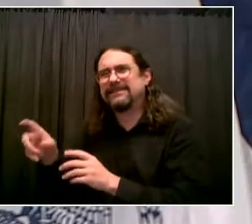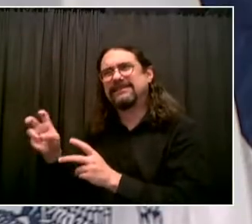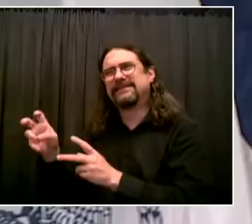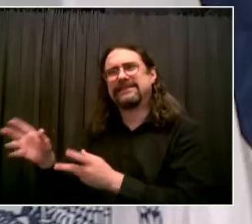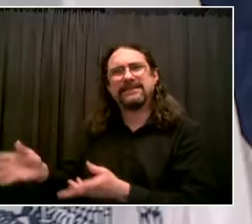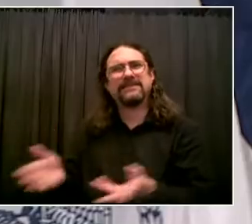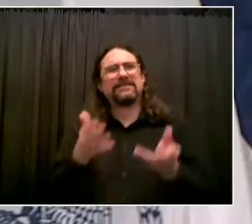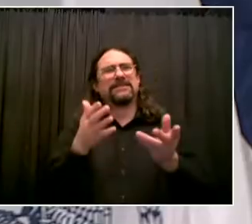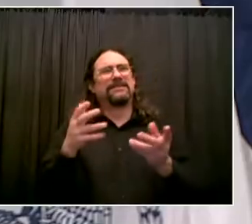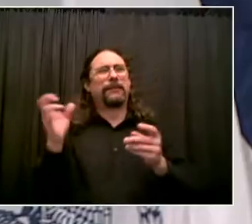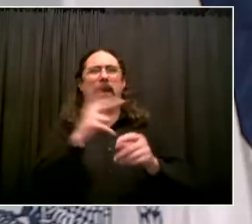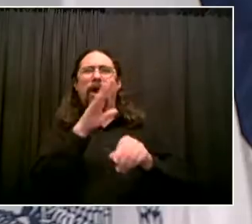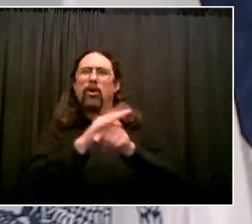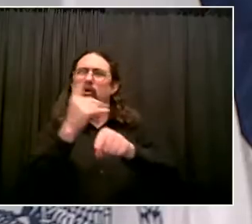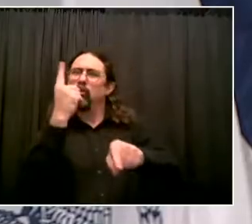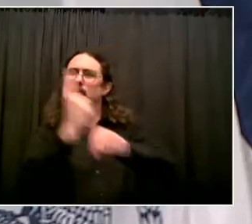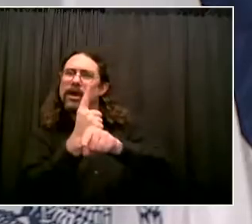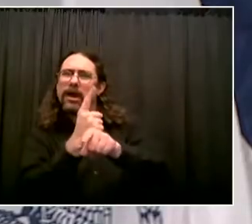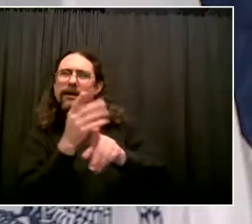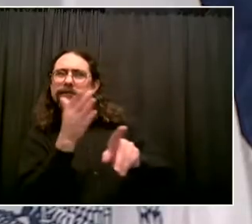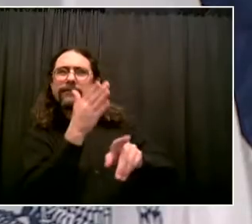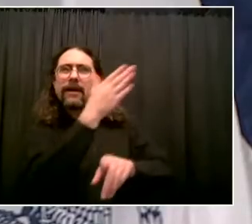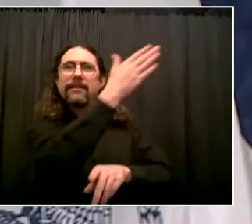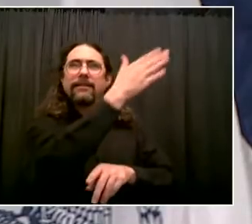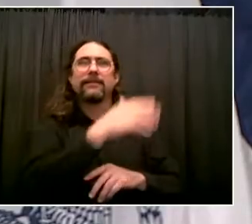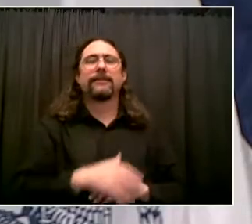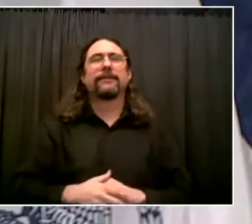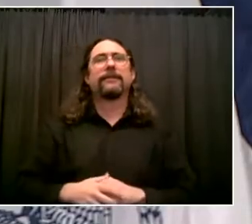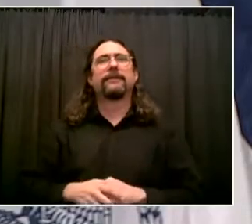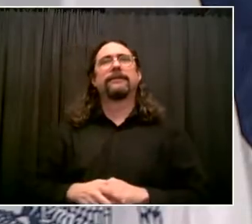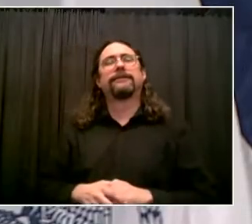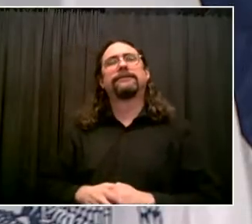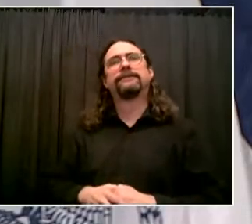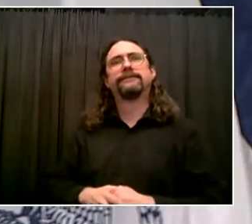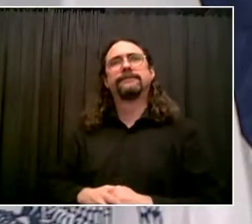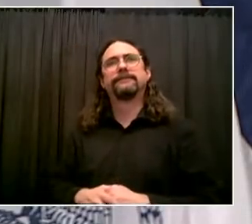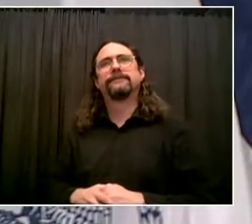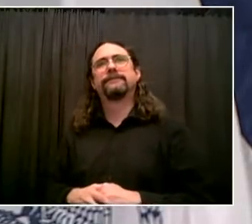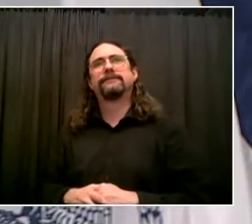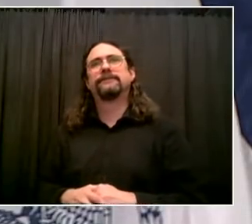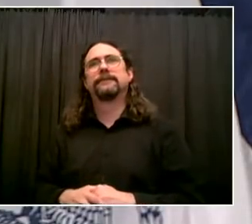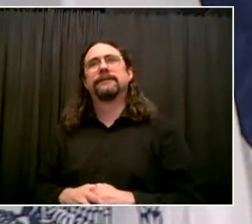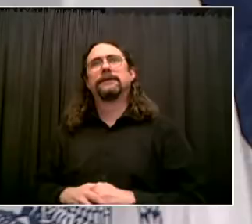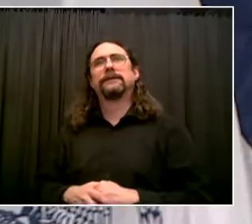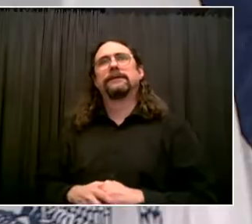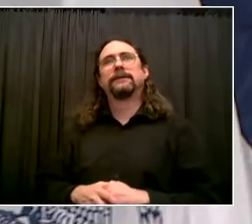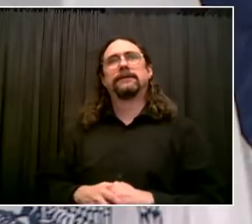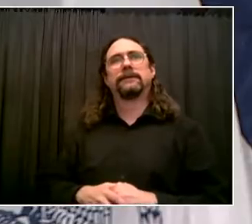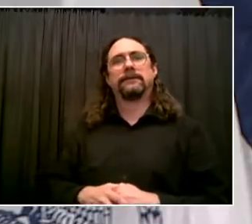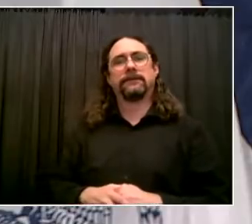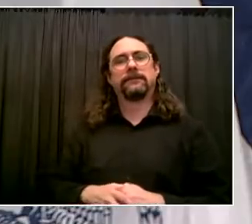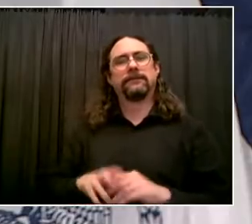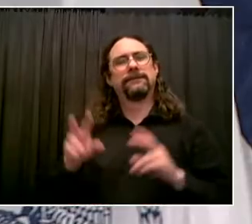THEM IN THE RIGHT DEIRCTION. IT'S THINGS LIKE CURE VIOLENCE AND CRISIS MANAGEMENT SYSTEM WHERE MCOMUNITY PEOPLE ARE TALKING TO PEOPLE BEFORE